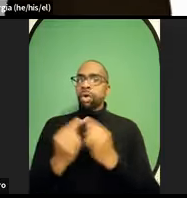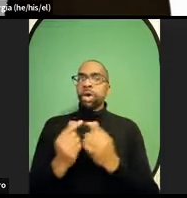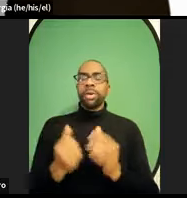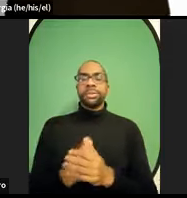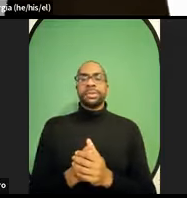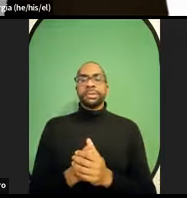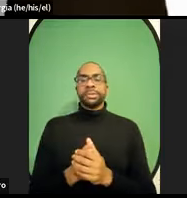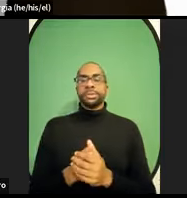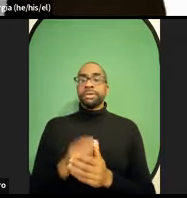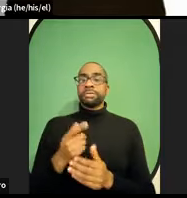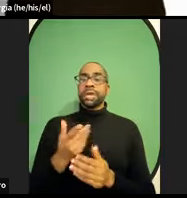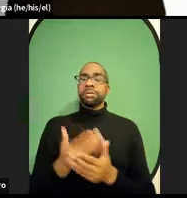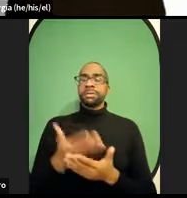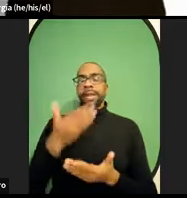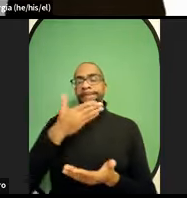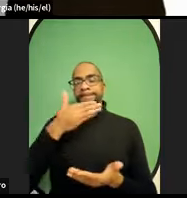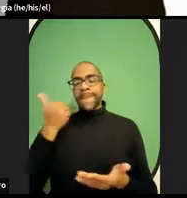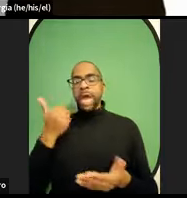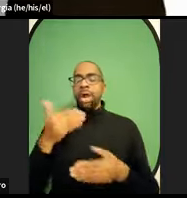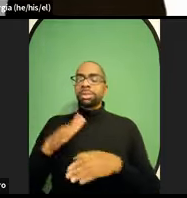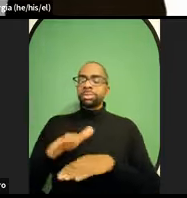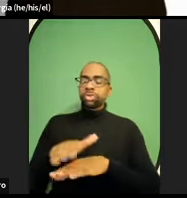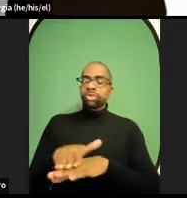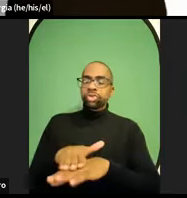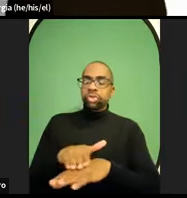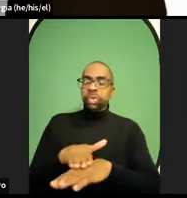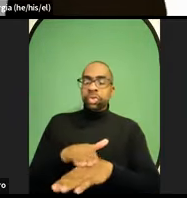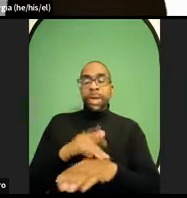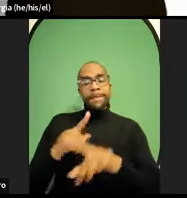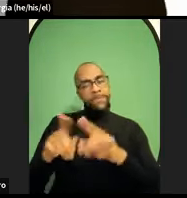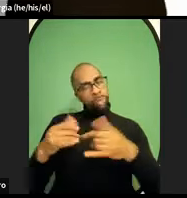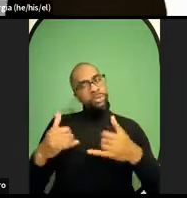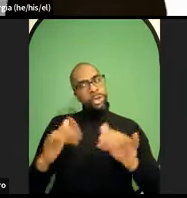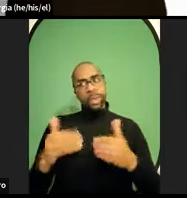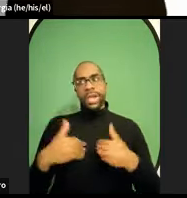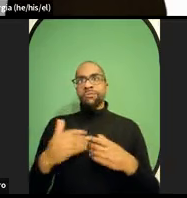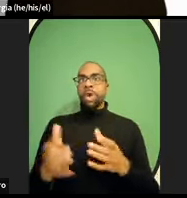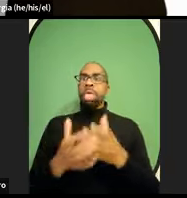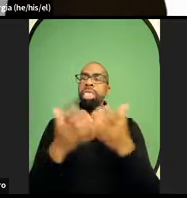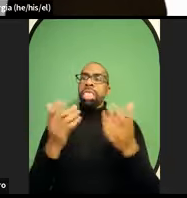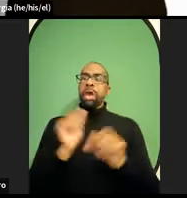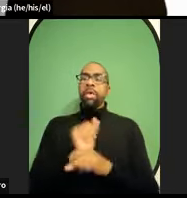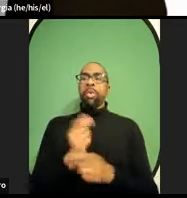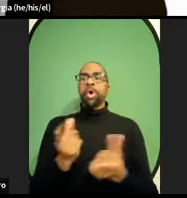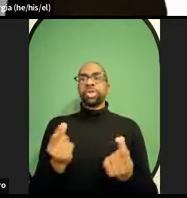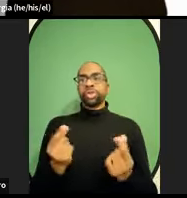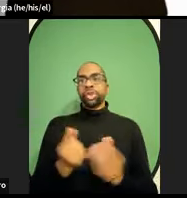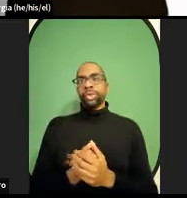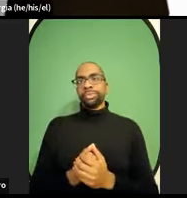different r and different groups and ferent you know capacities and you know capacities and, and it gets. better better, but we still have a lot of work to do so I wouldn't